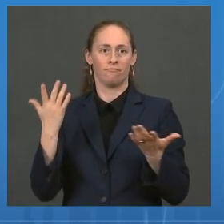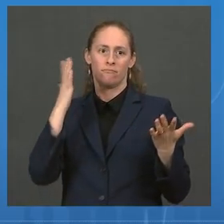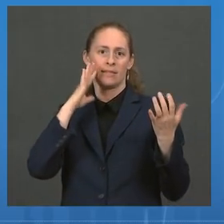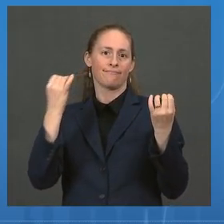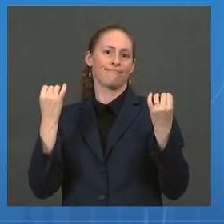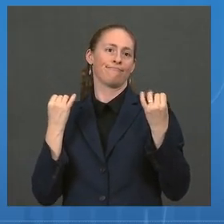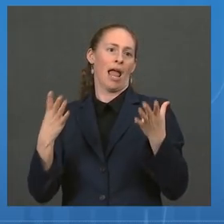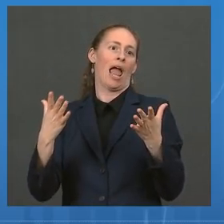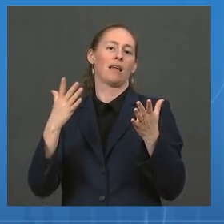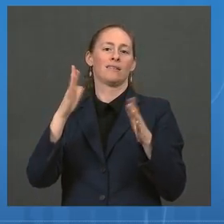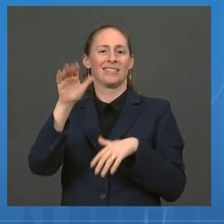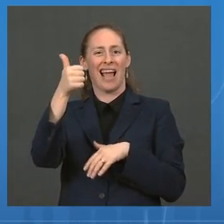at-home tests to the market.